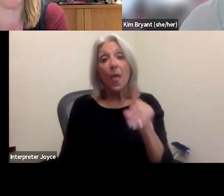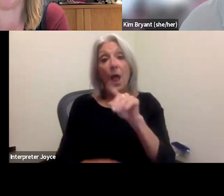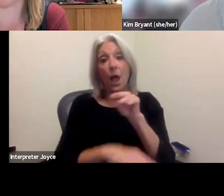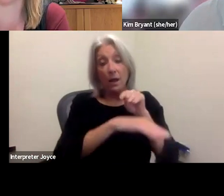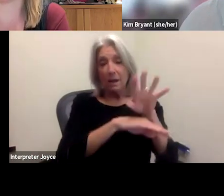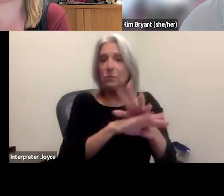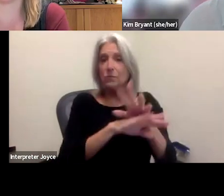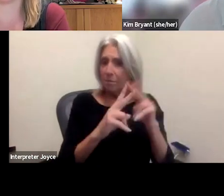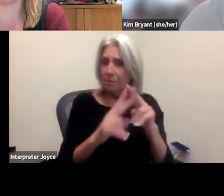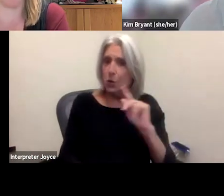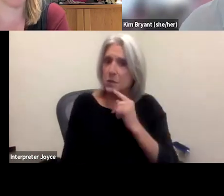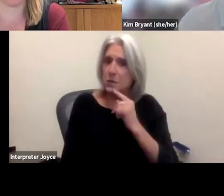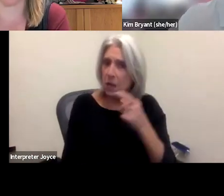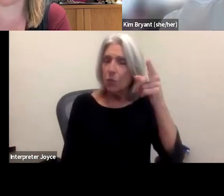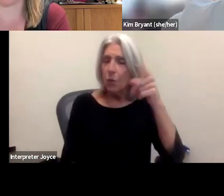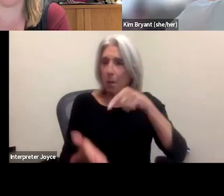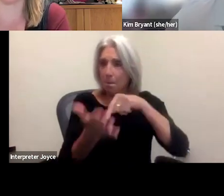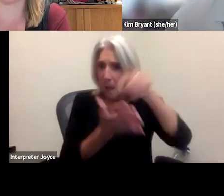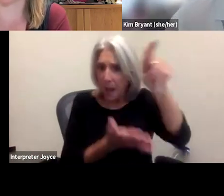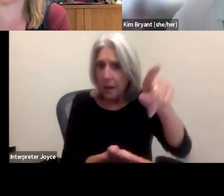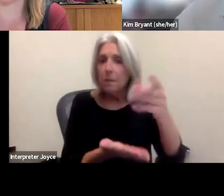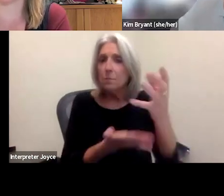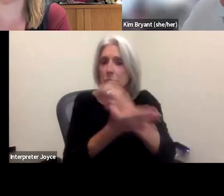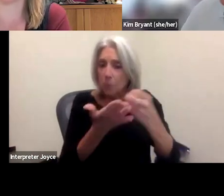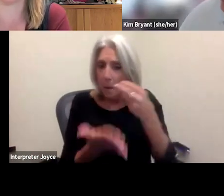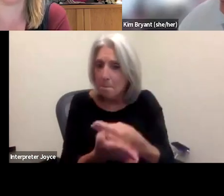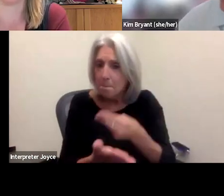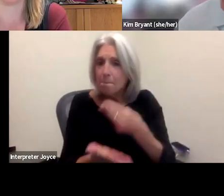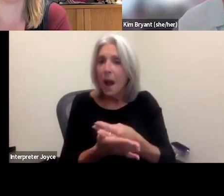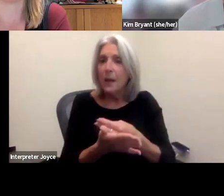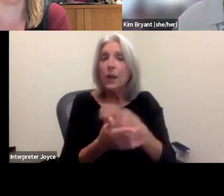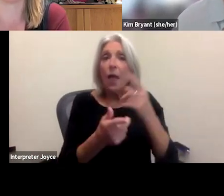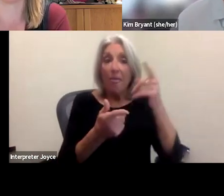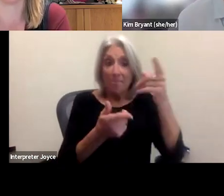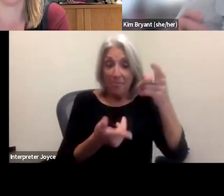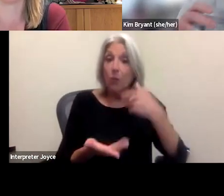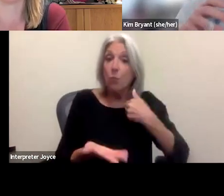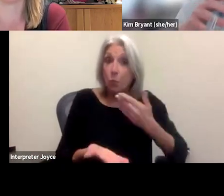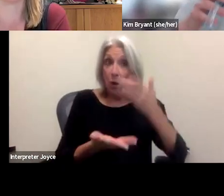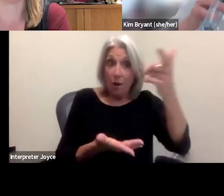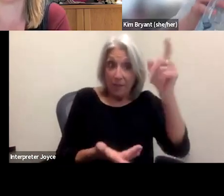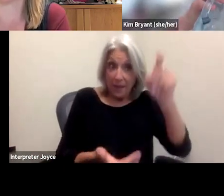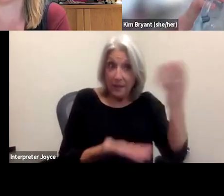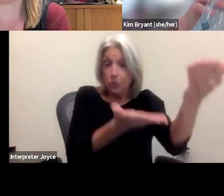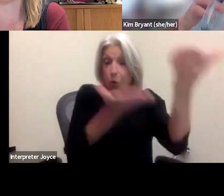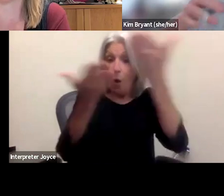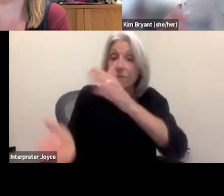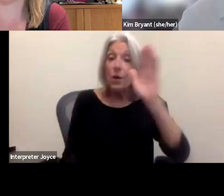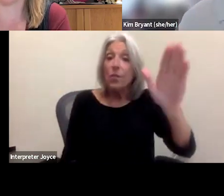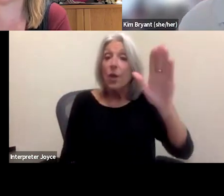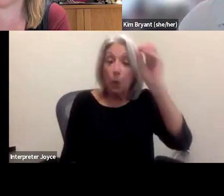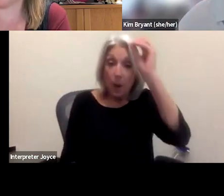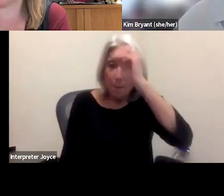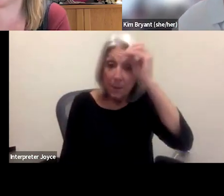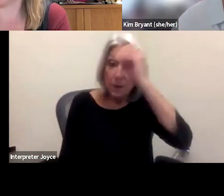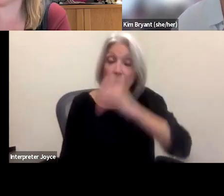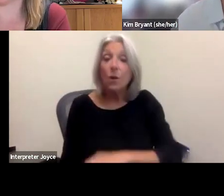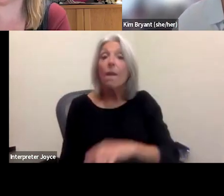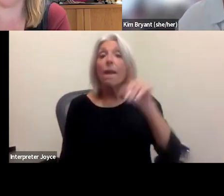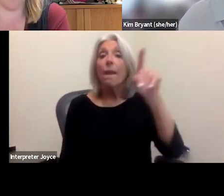They're getting paid consultant rates to offer their advice and opinions. It's not as if they have to listen or go in a linear fashion. They're a consultant.